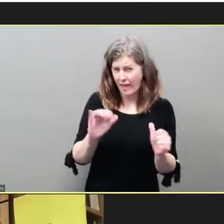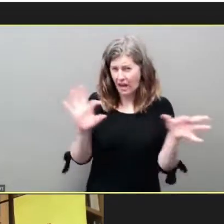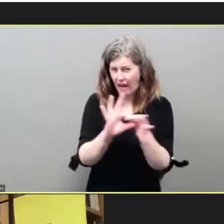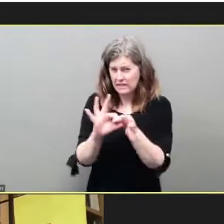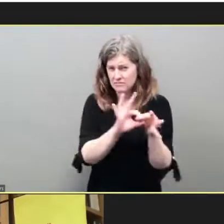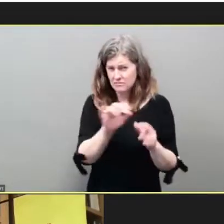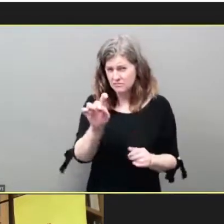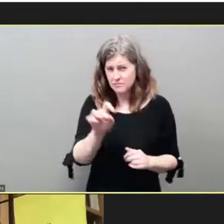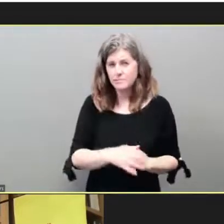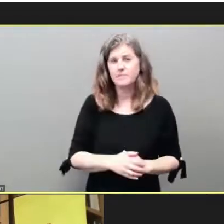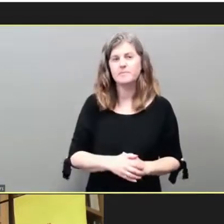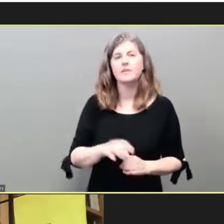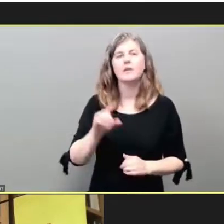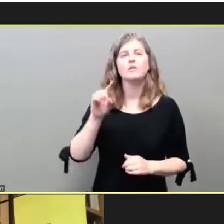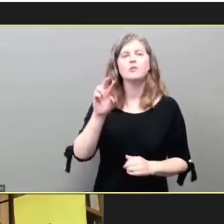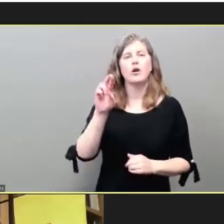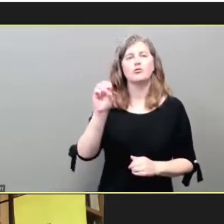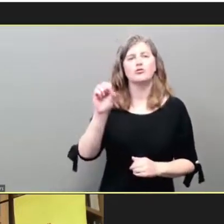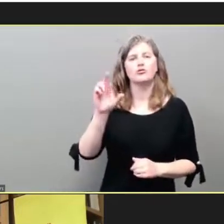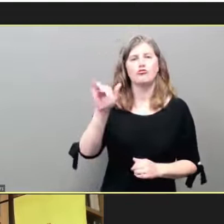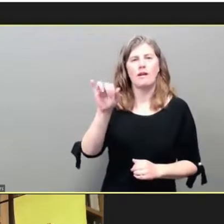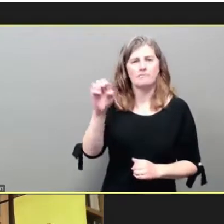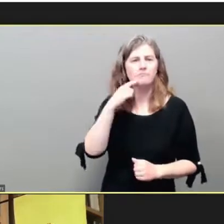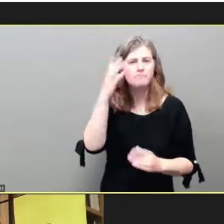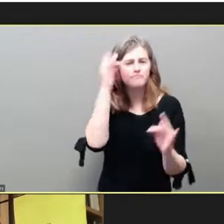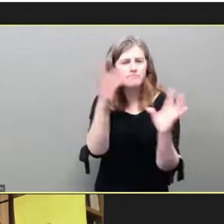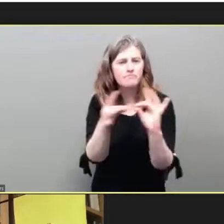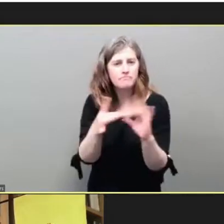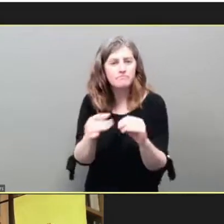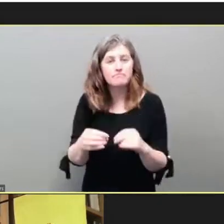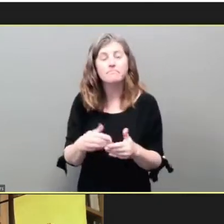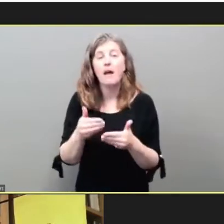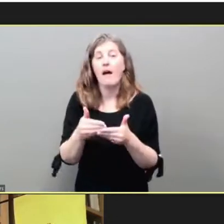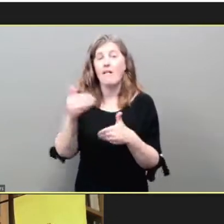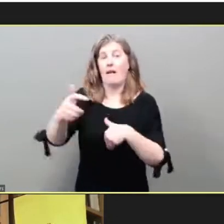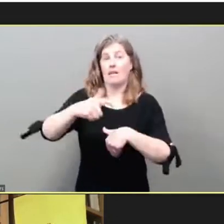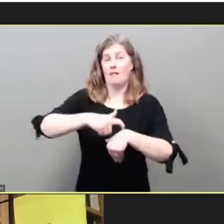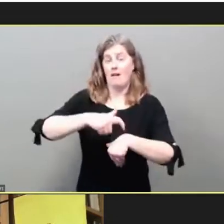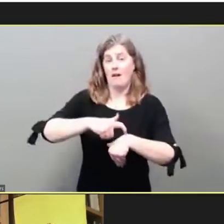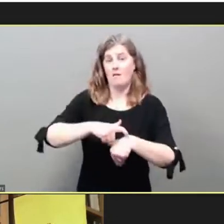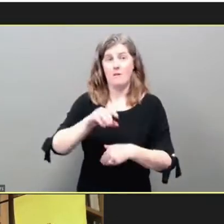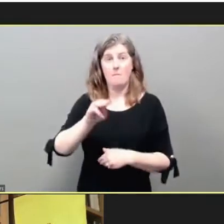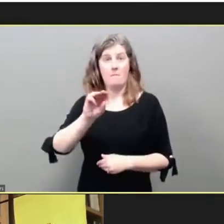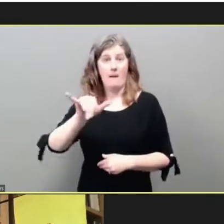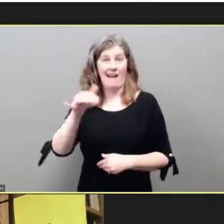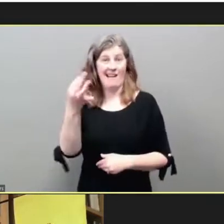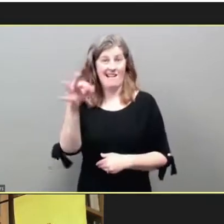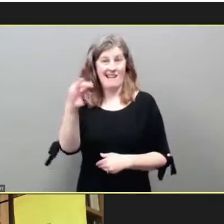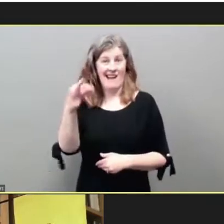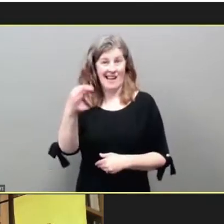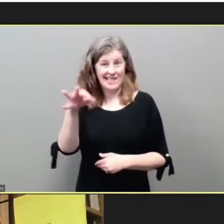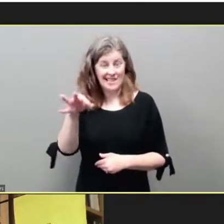They say, I'll start. So next time on May 19, we're having back to school